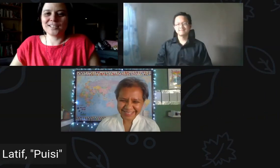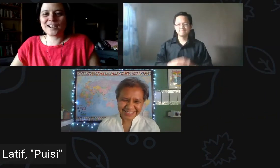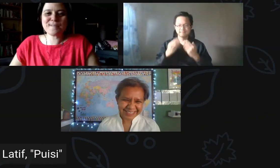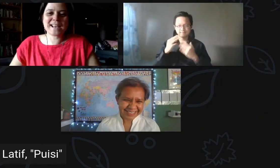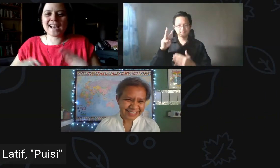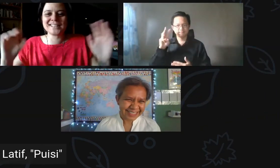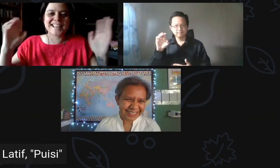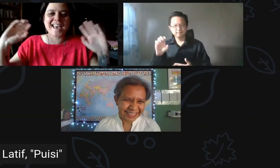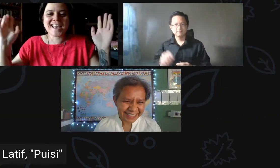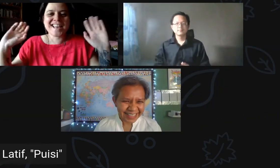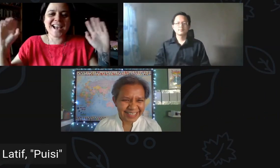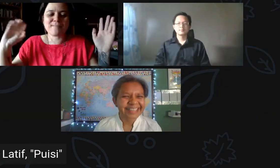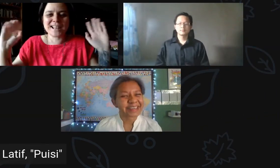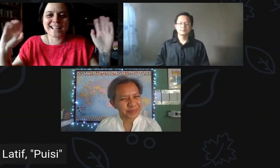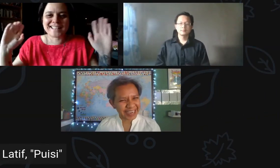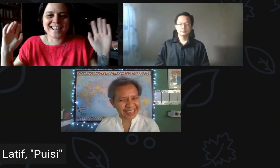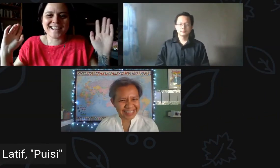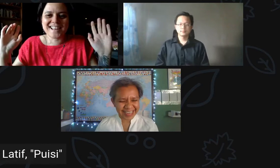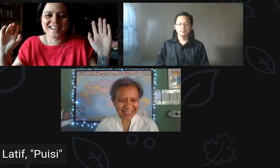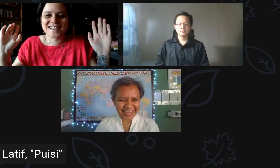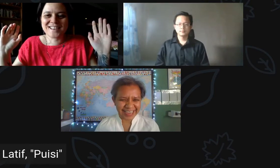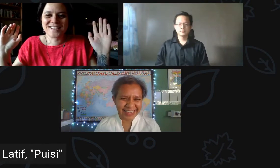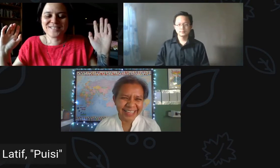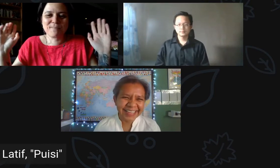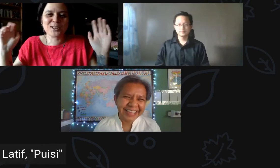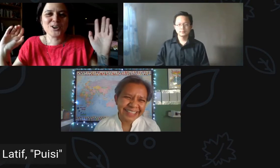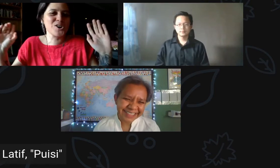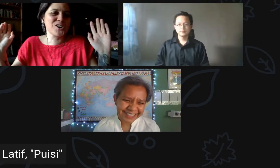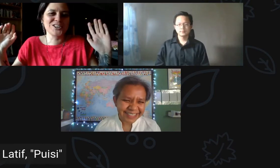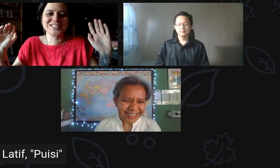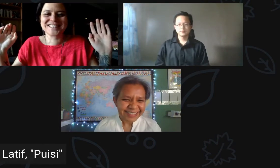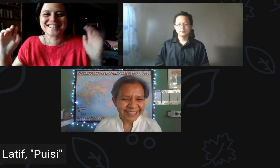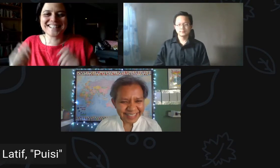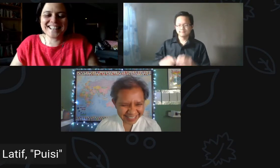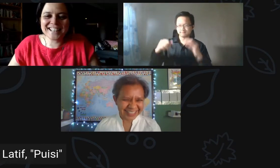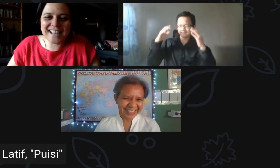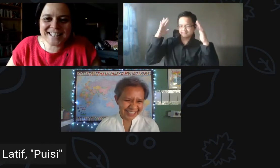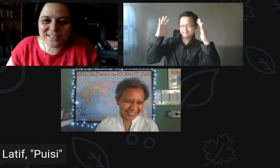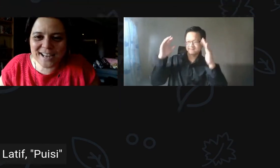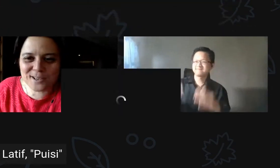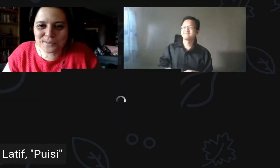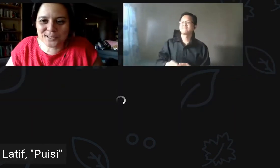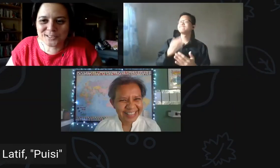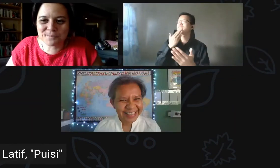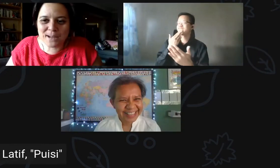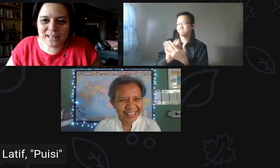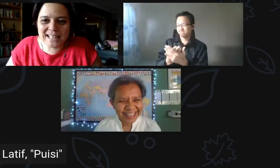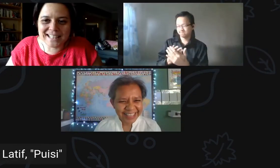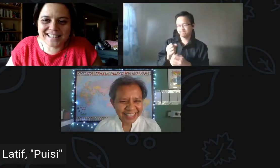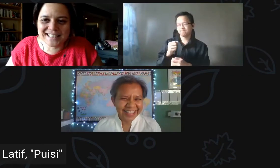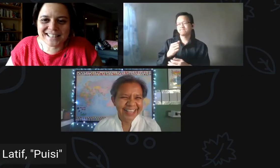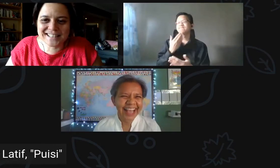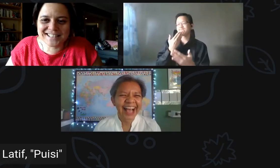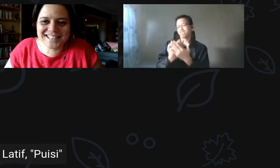Terima kasih, Abby Latif. Terima kasih. Bagus. That's how terrible my Malay is.